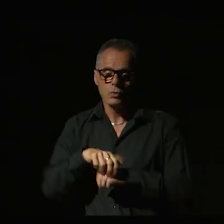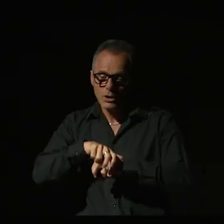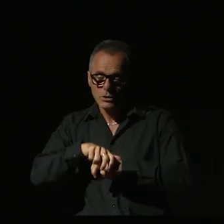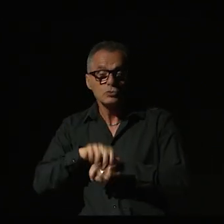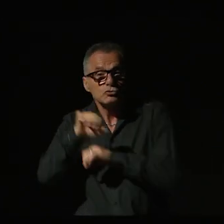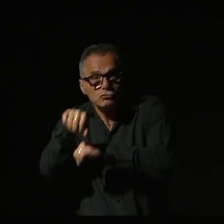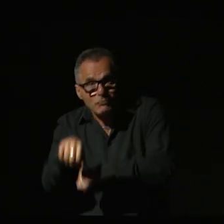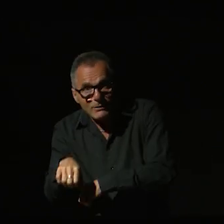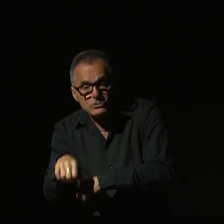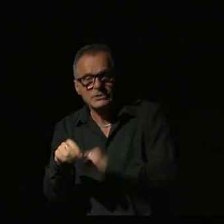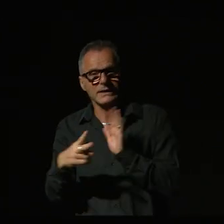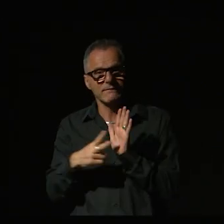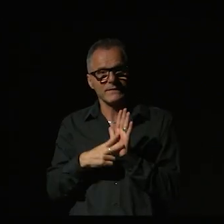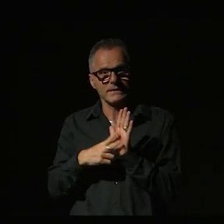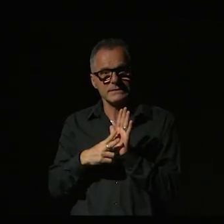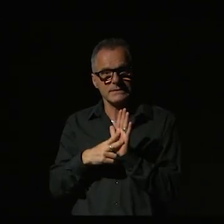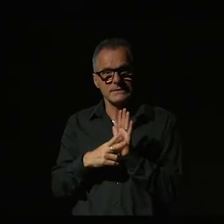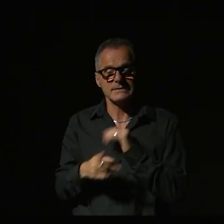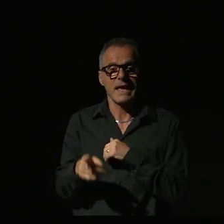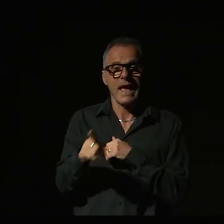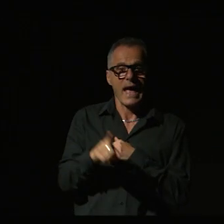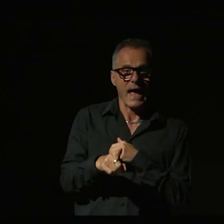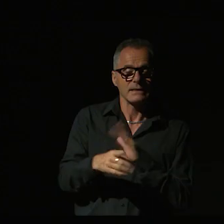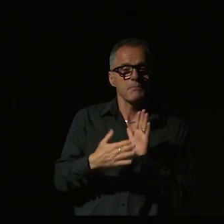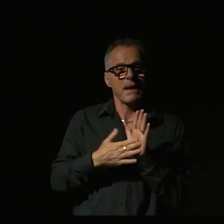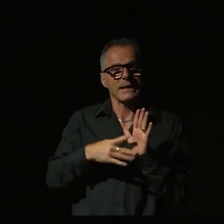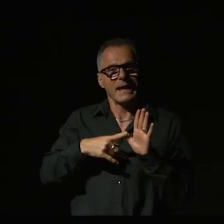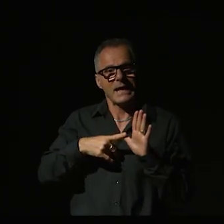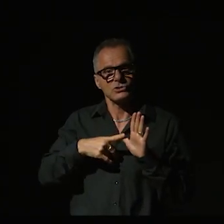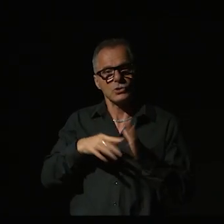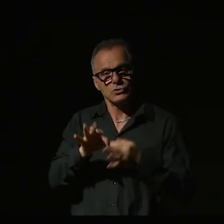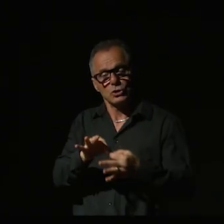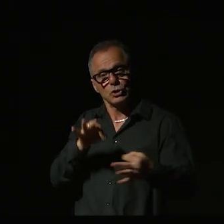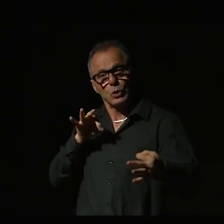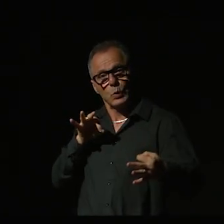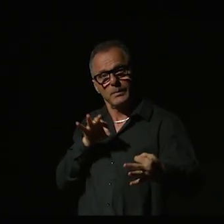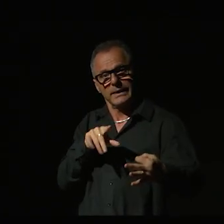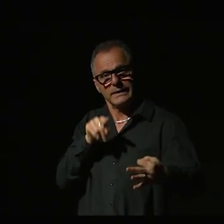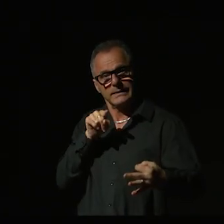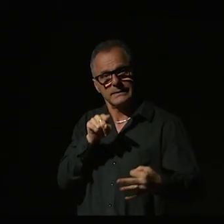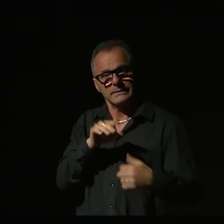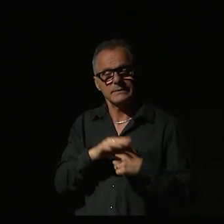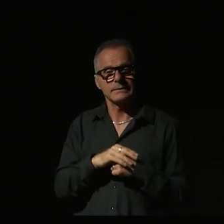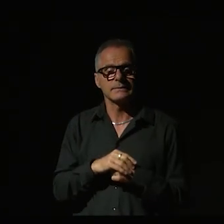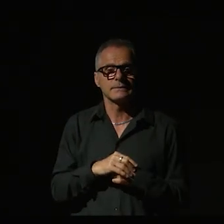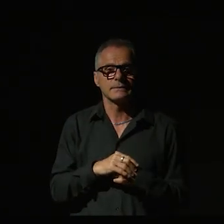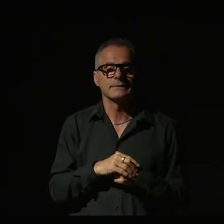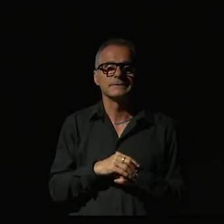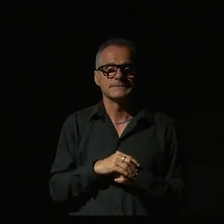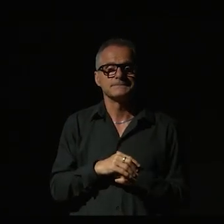and a painting after Michelangelo's 'Venus and Cupid' attributed to Willem van den Broecke